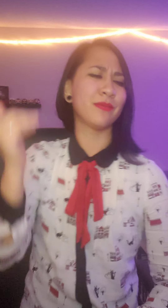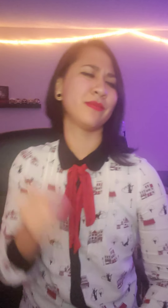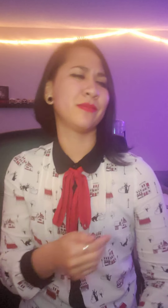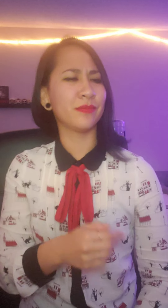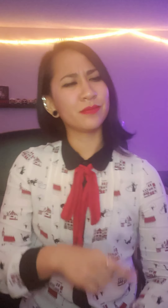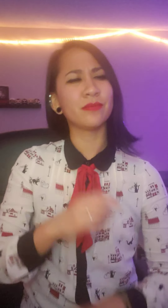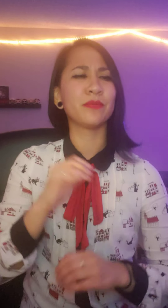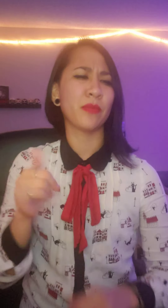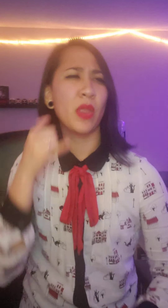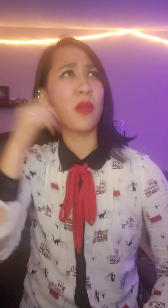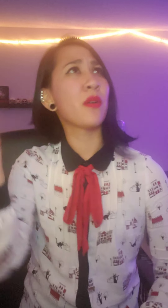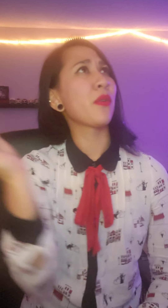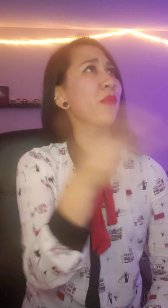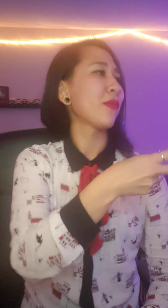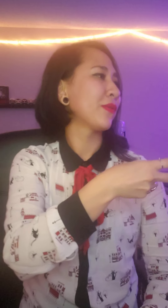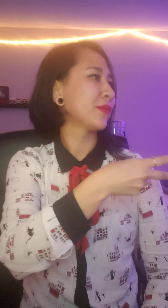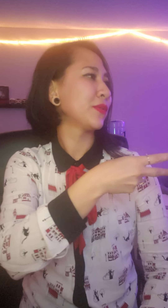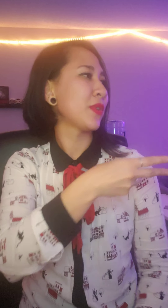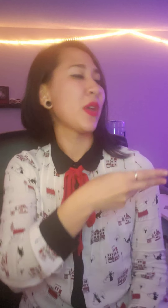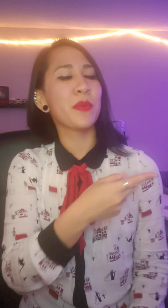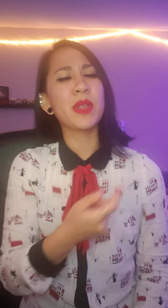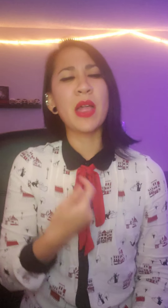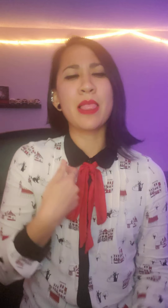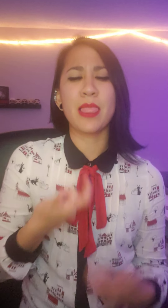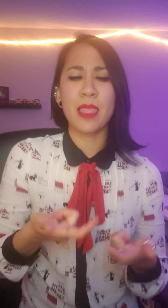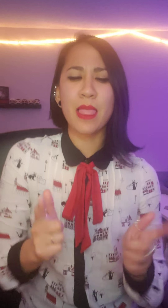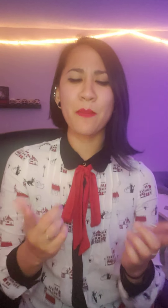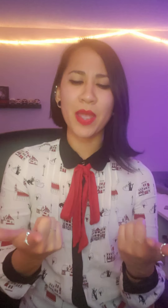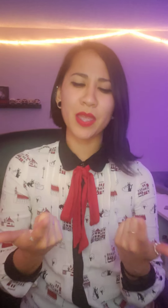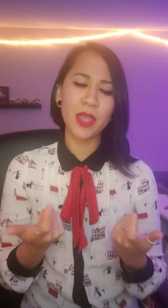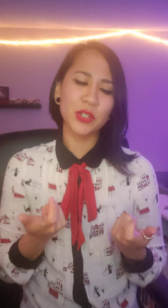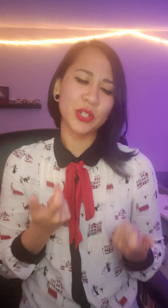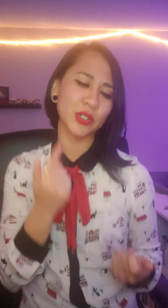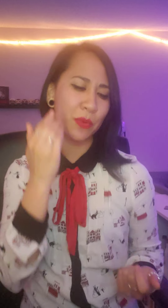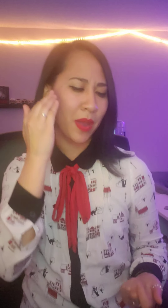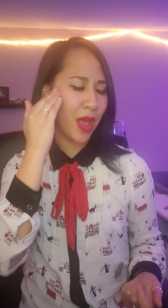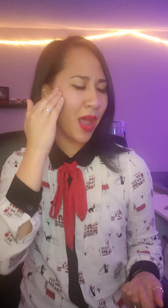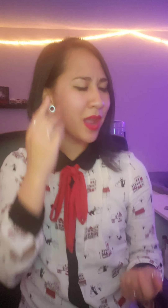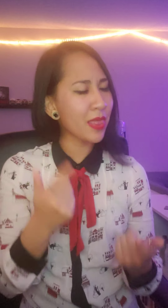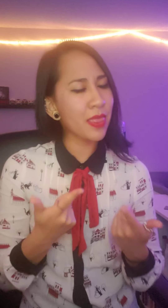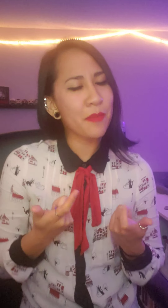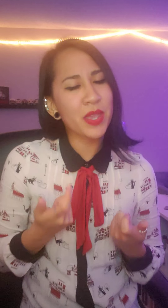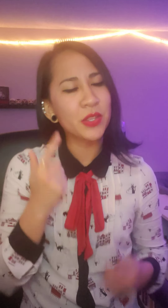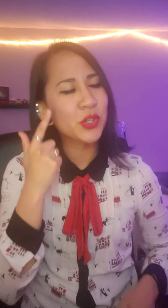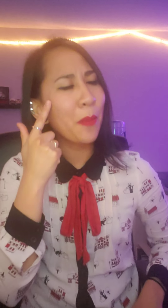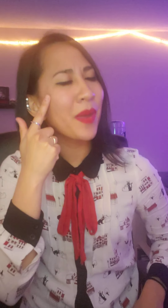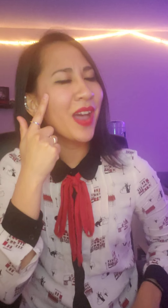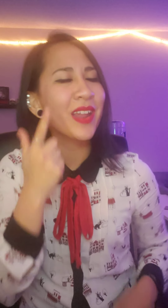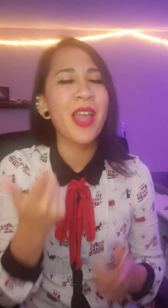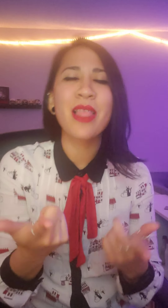Put the phone inside the trash and let me get your mind Let me get your mind Let me get your minddd